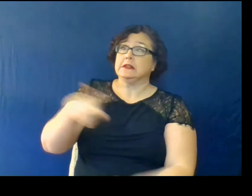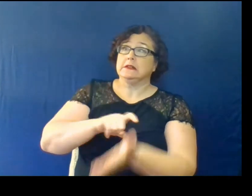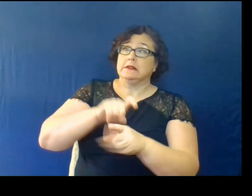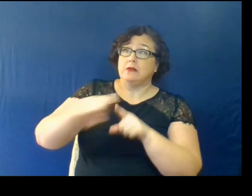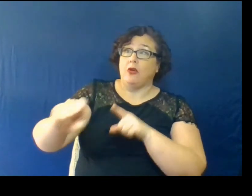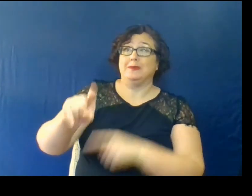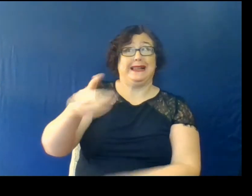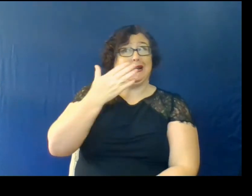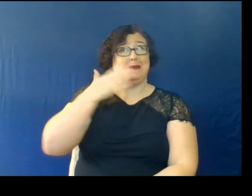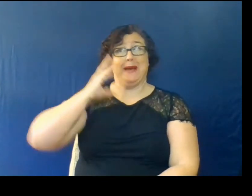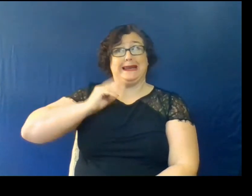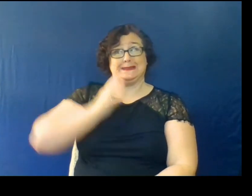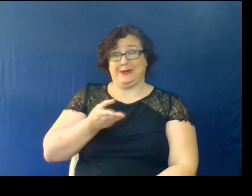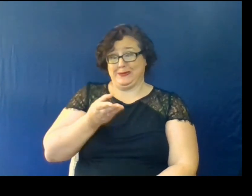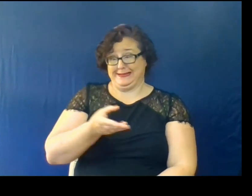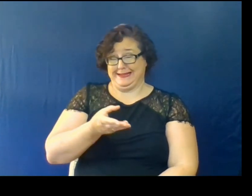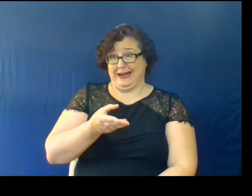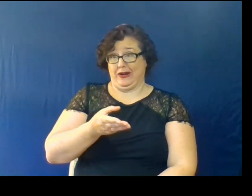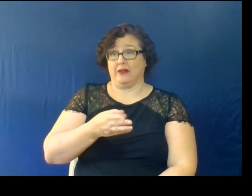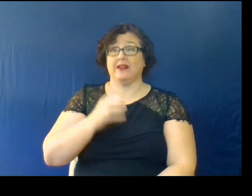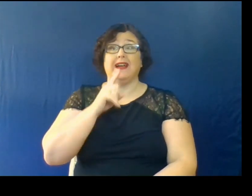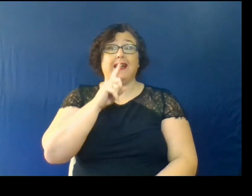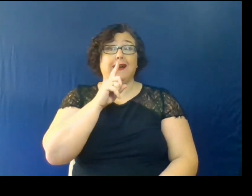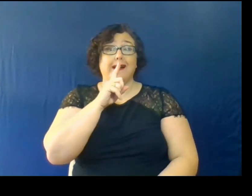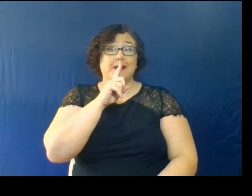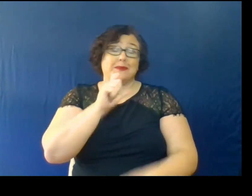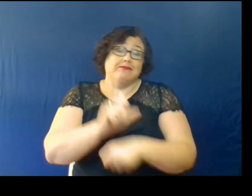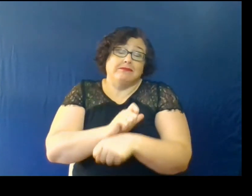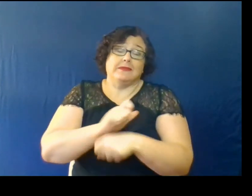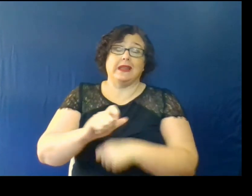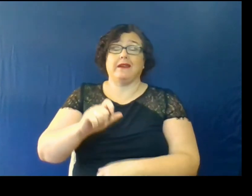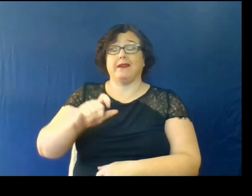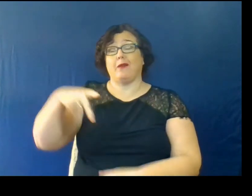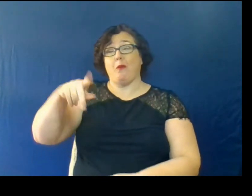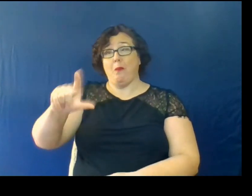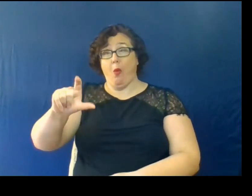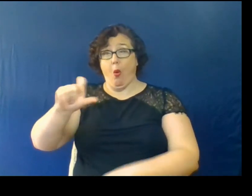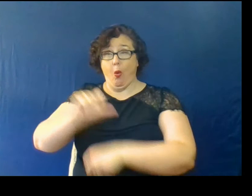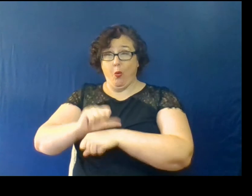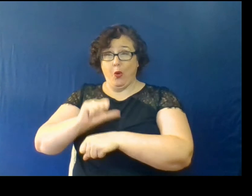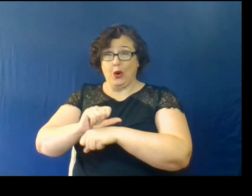is that all the poll workers practically are they're paid but they're practically volunteers.